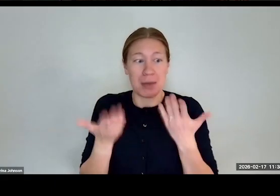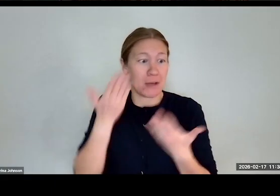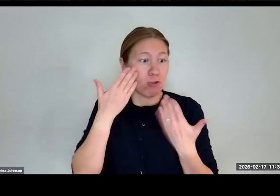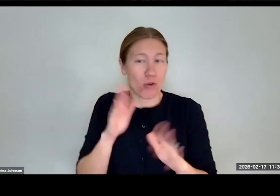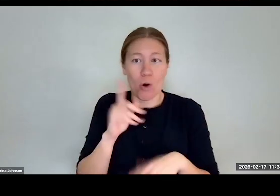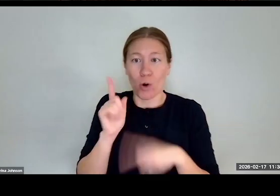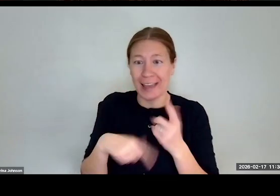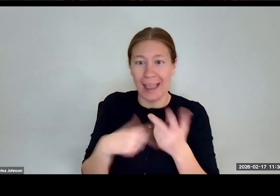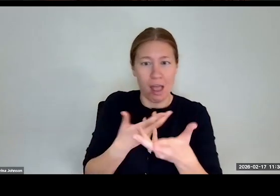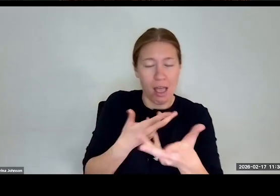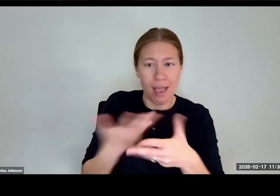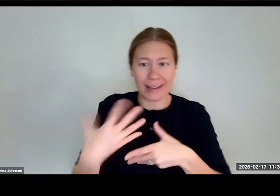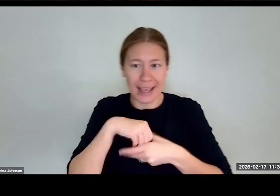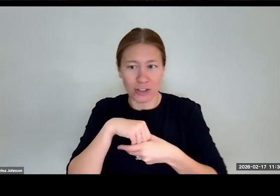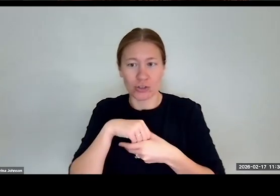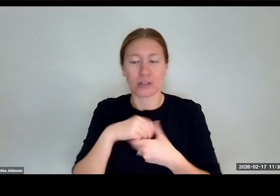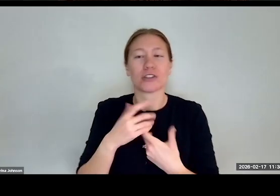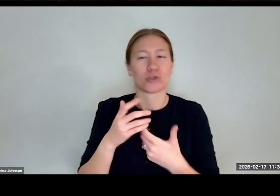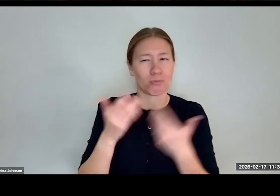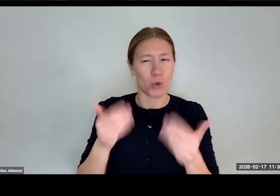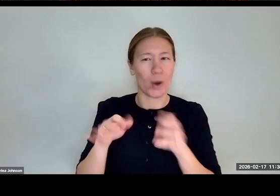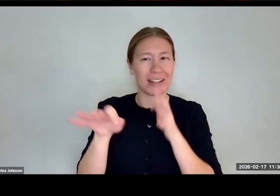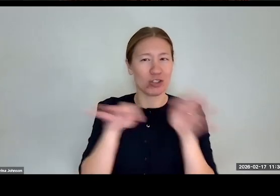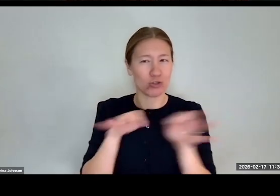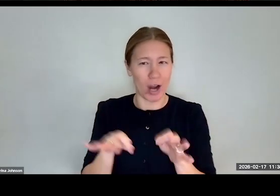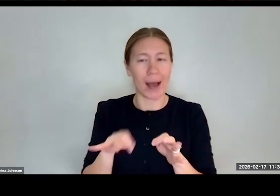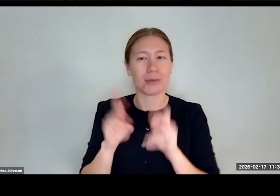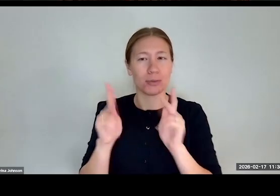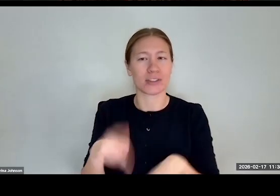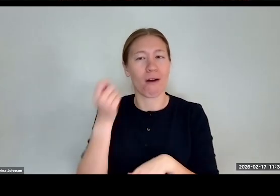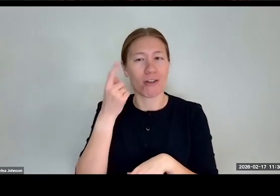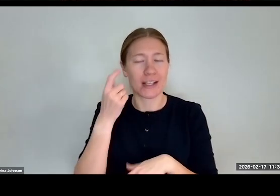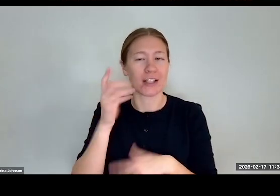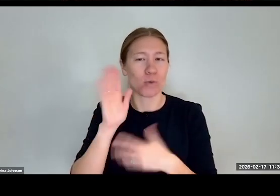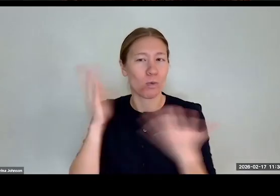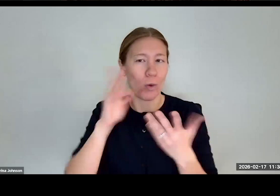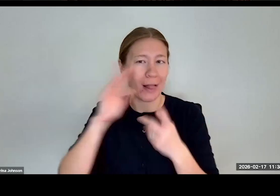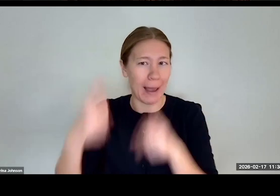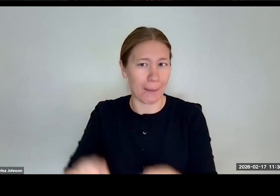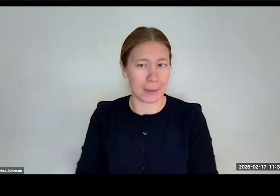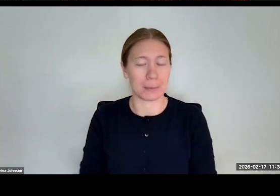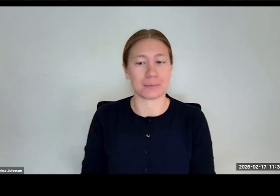what we're about to play. So describe it so that they understand what's coming for in-person presentations.